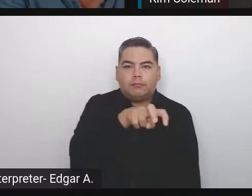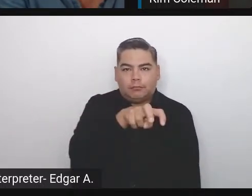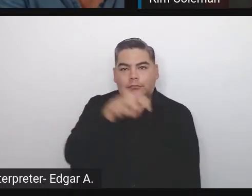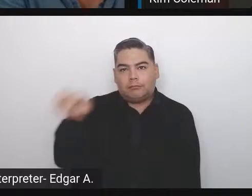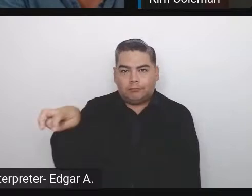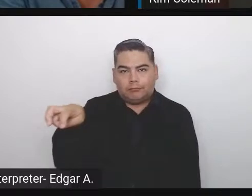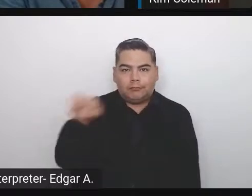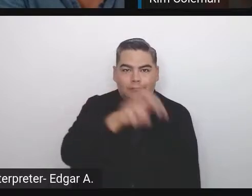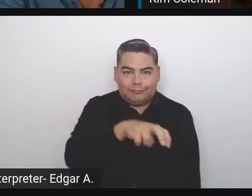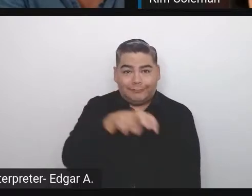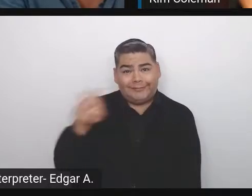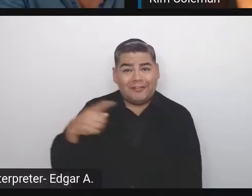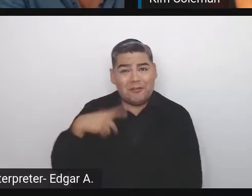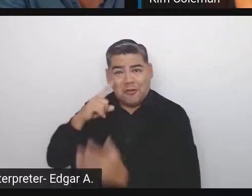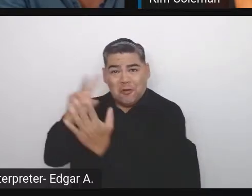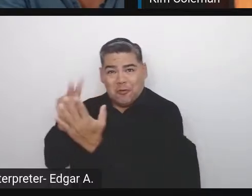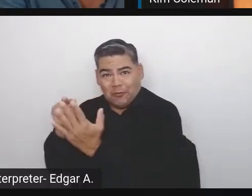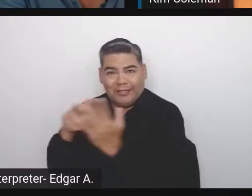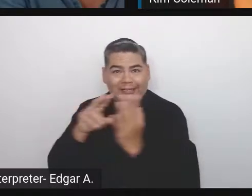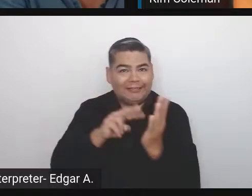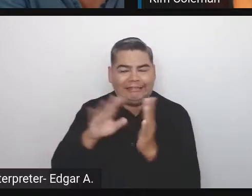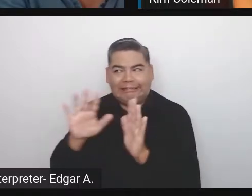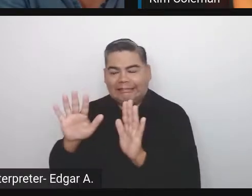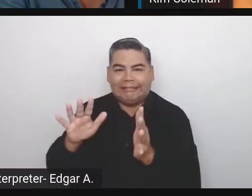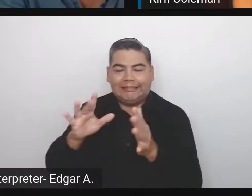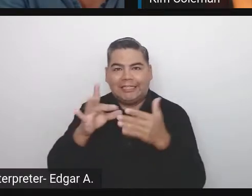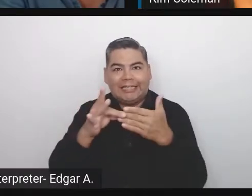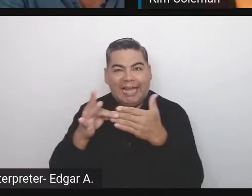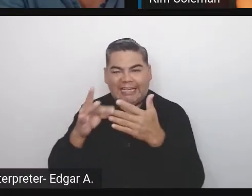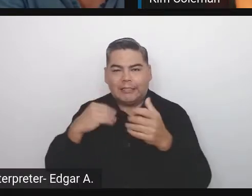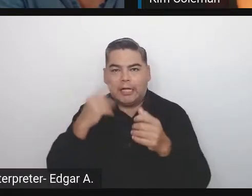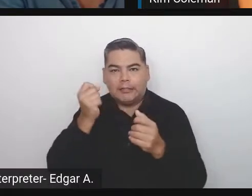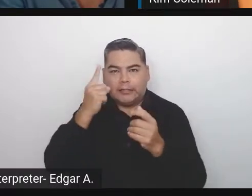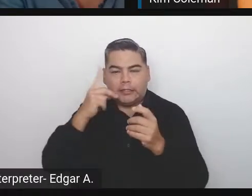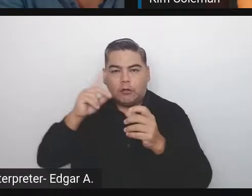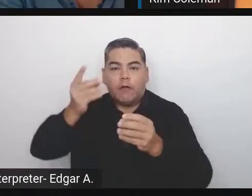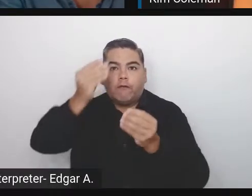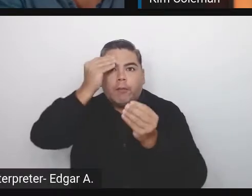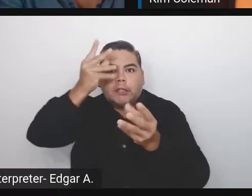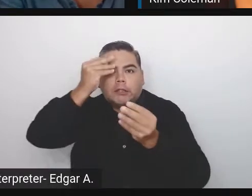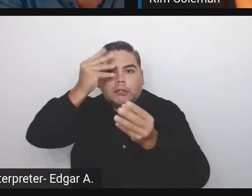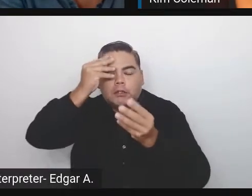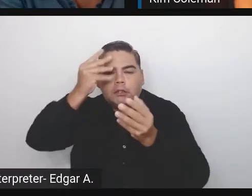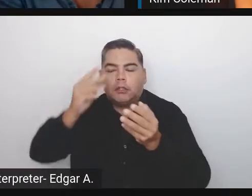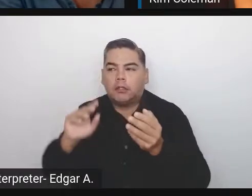But I think it is a good idea. I think that could be something we could work on because you would have to